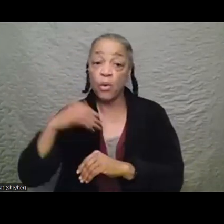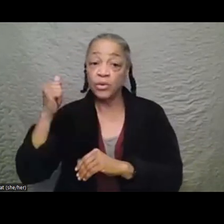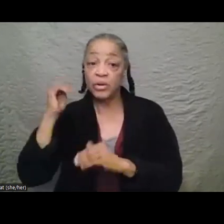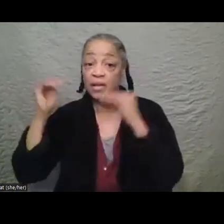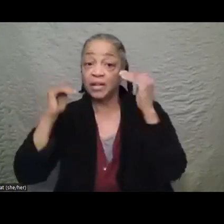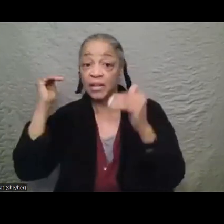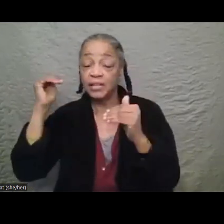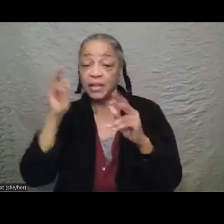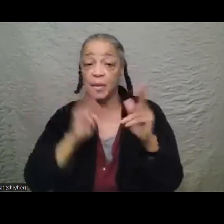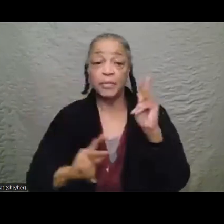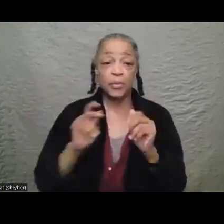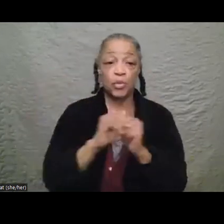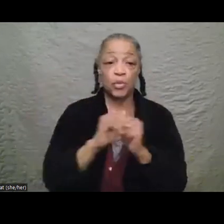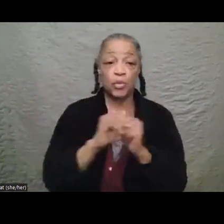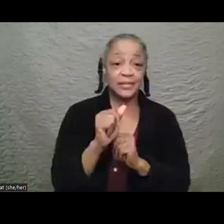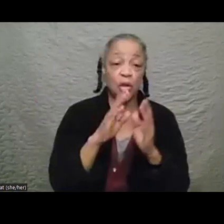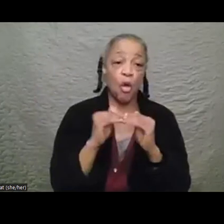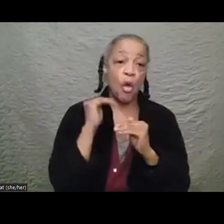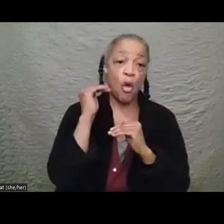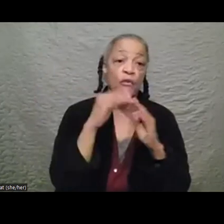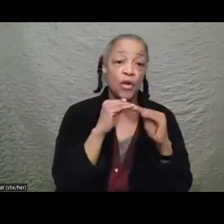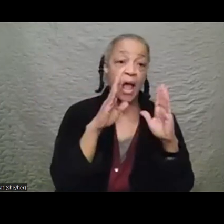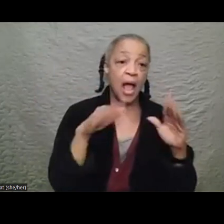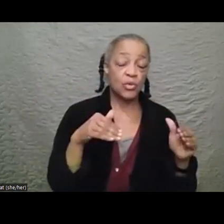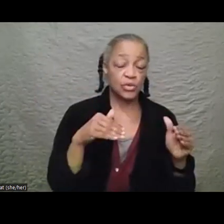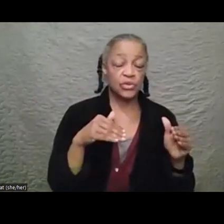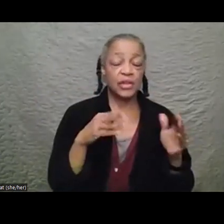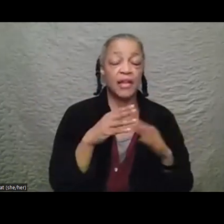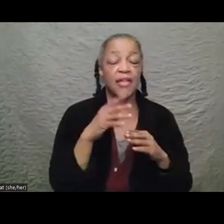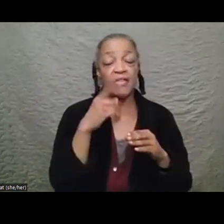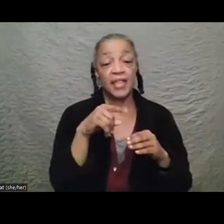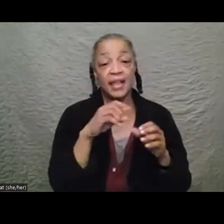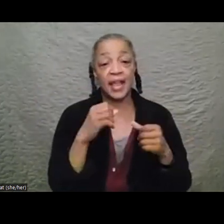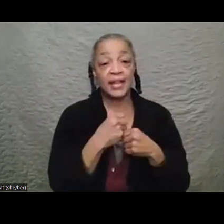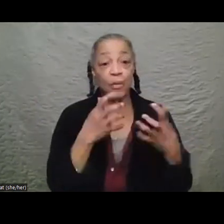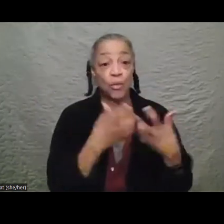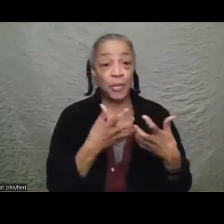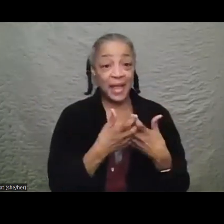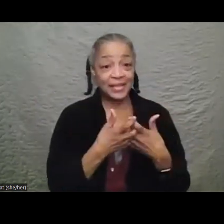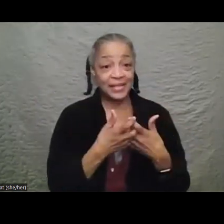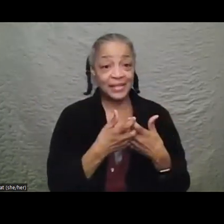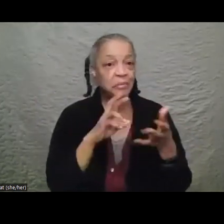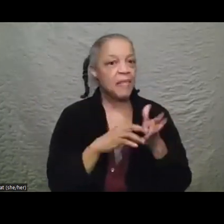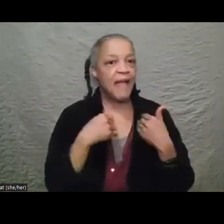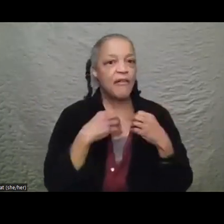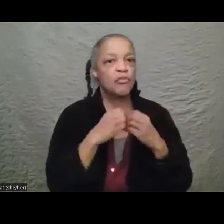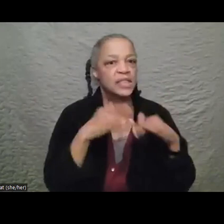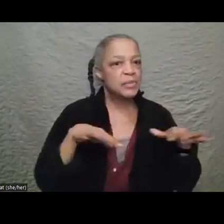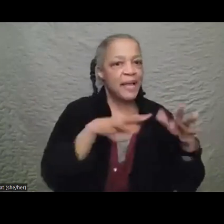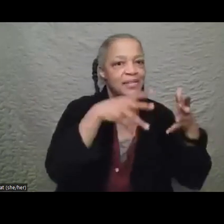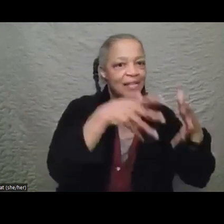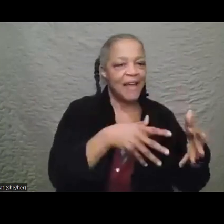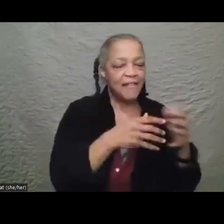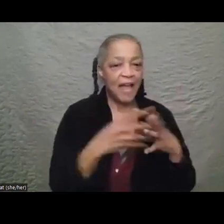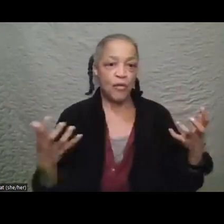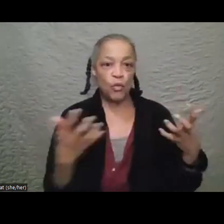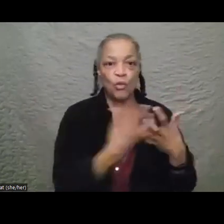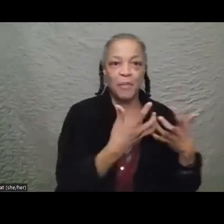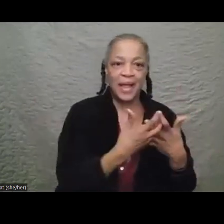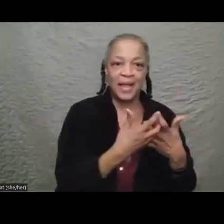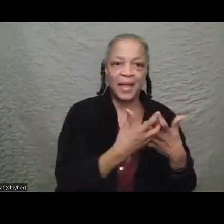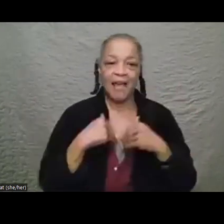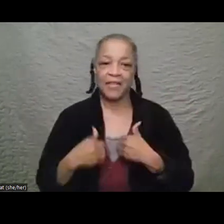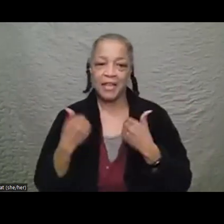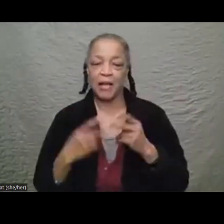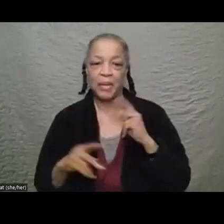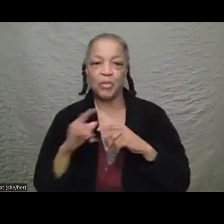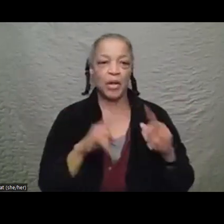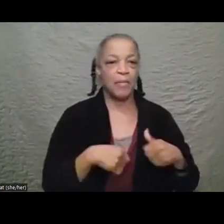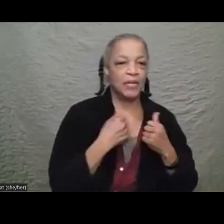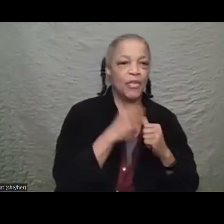are over housed and can get roommates . Certain people will come and live with them.